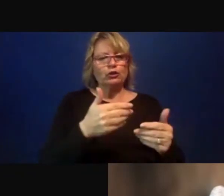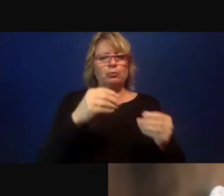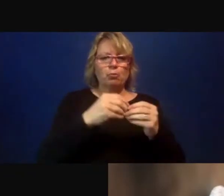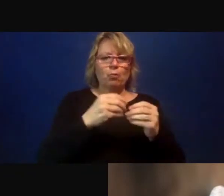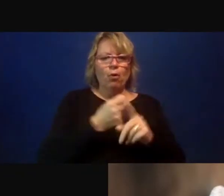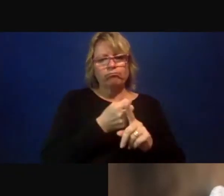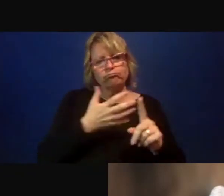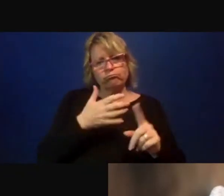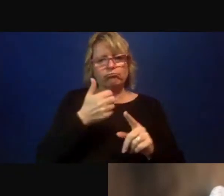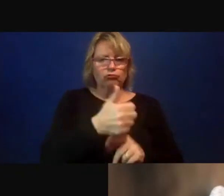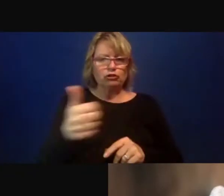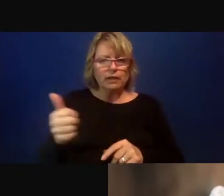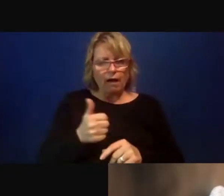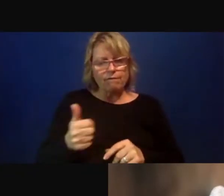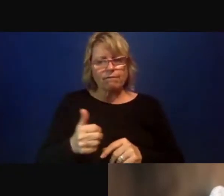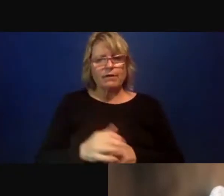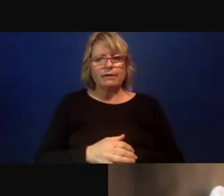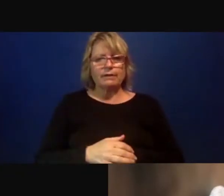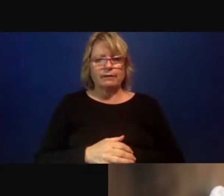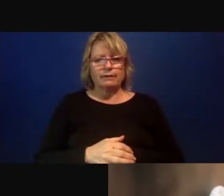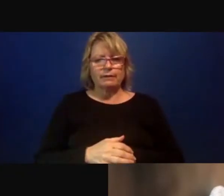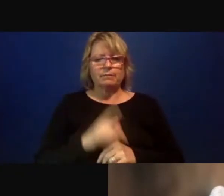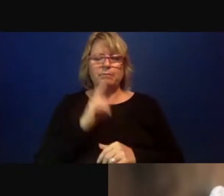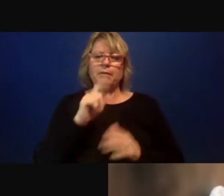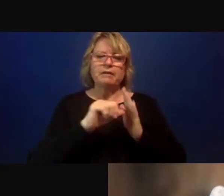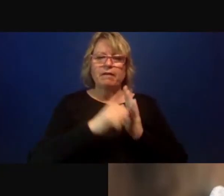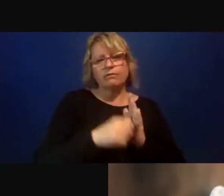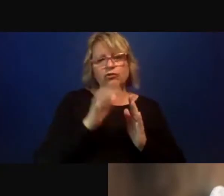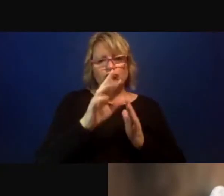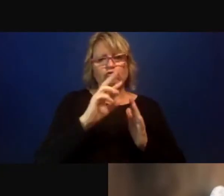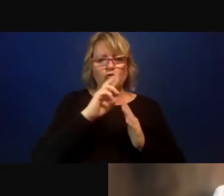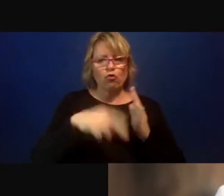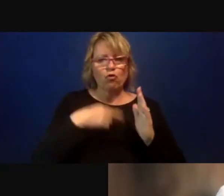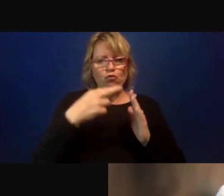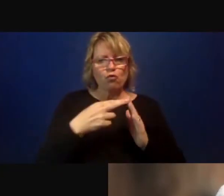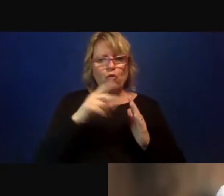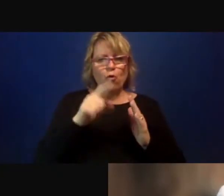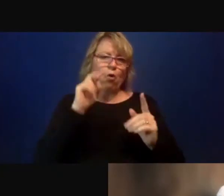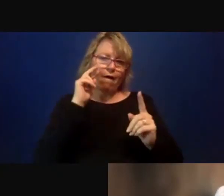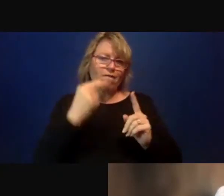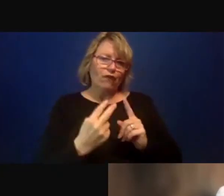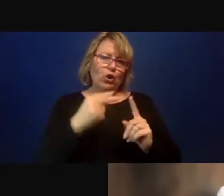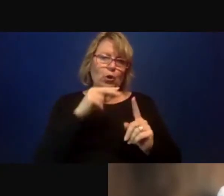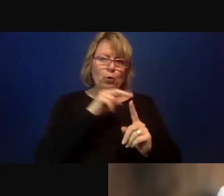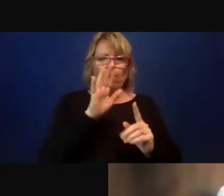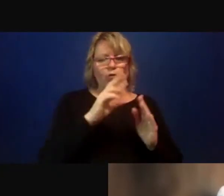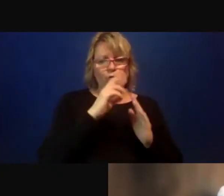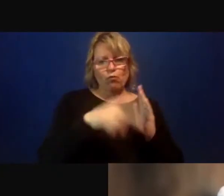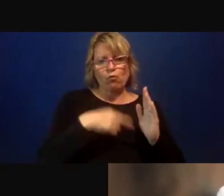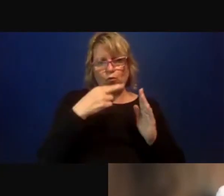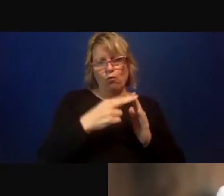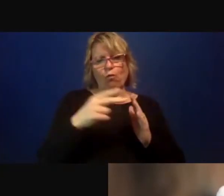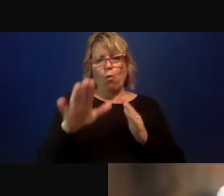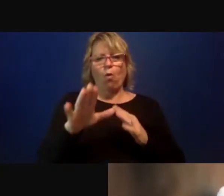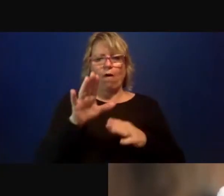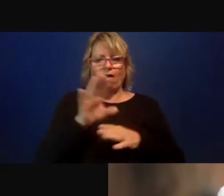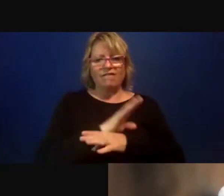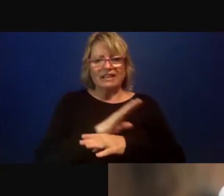If you would, maybe you could highlight your role or your view on the role of industry in telehealth